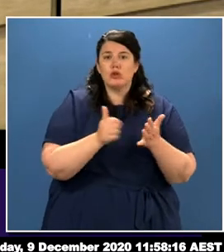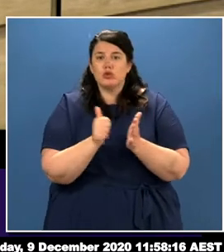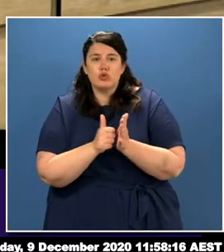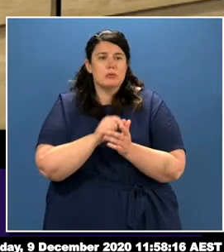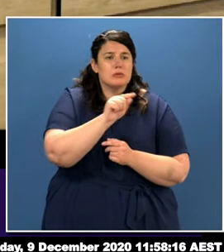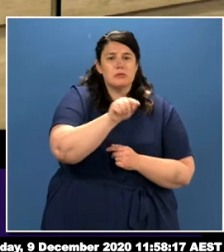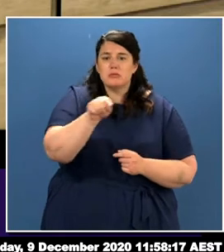Okay.